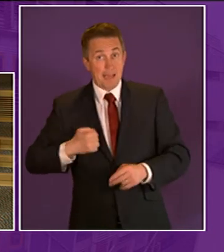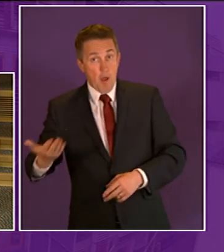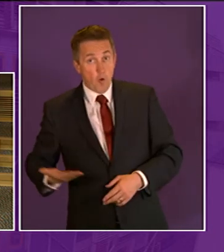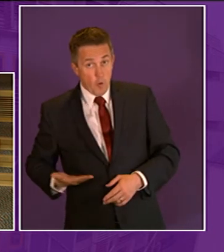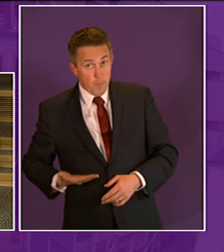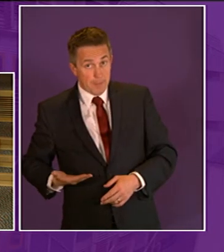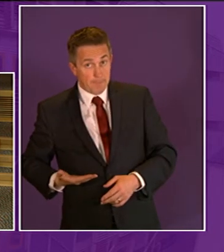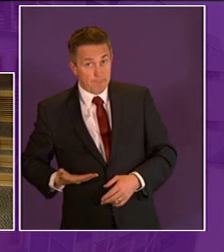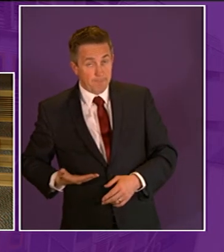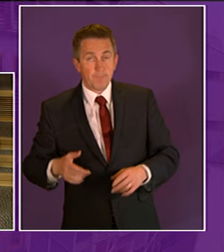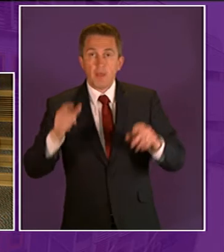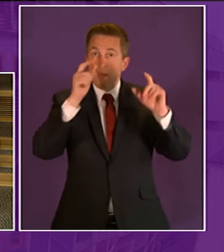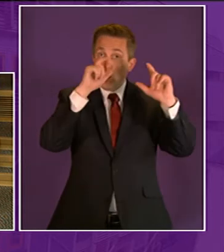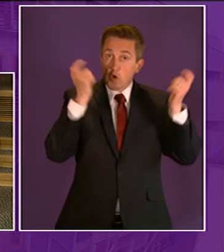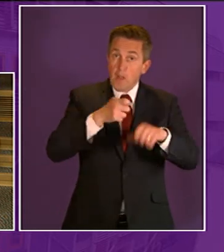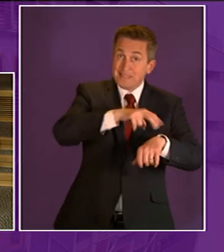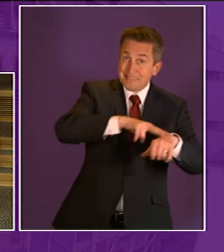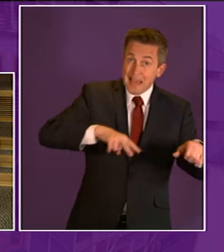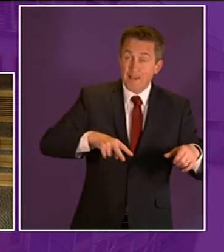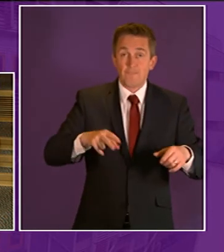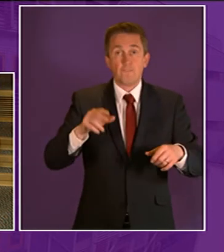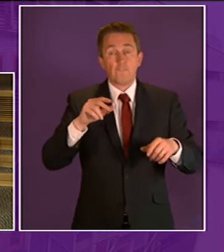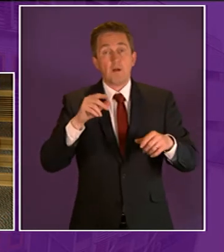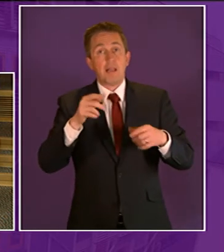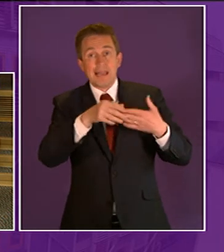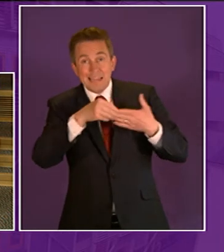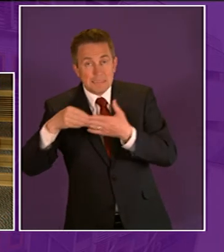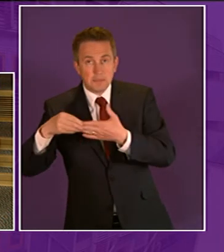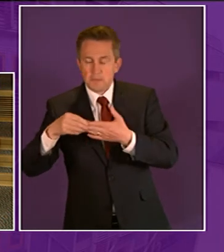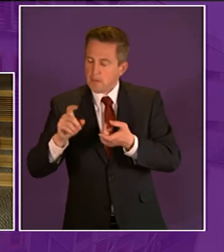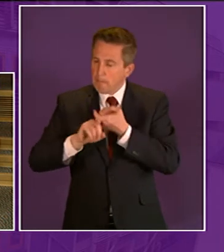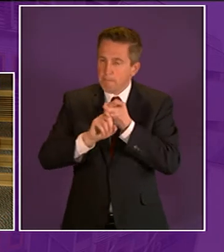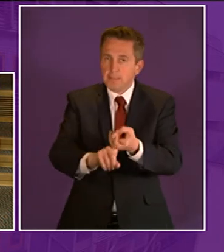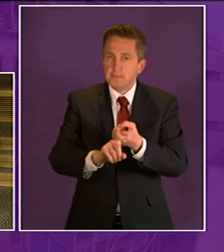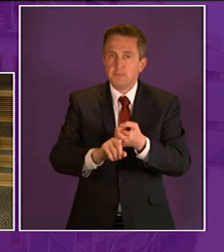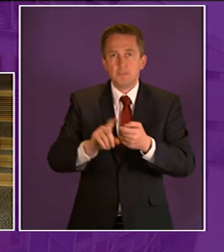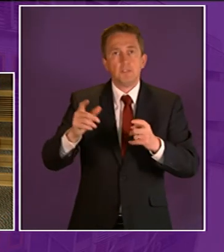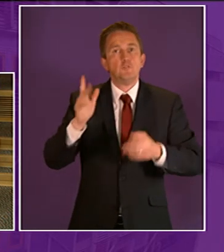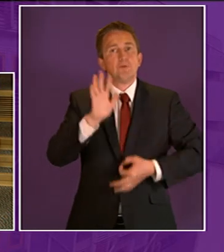All college staff and leaders are committed to our ambitious programme of change and improvement.